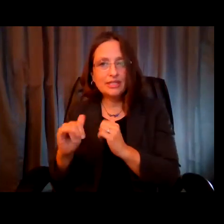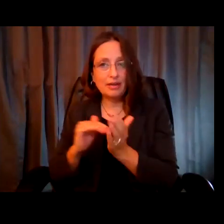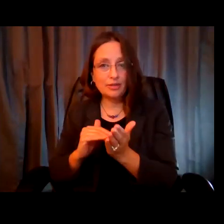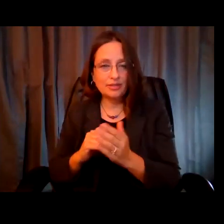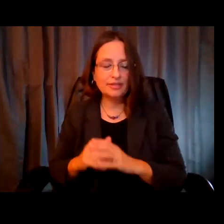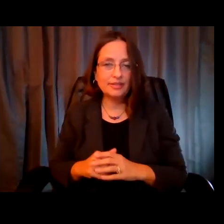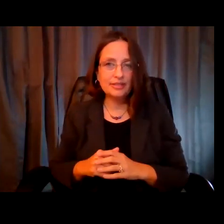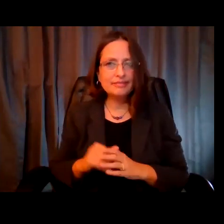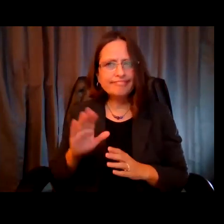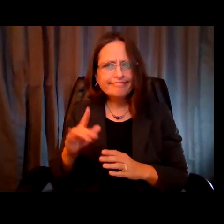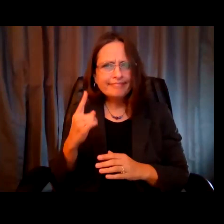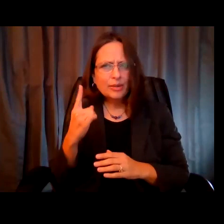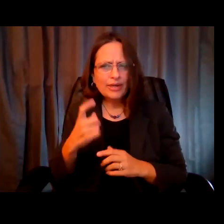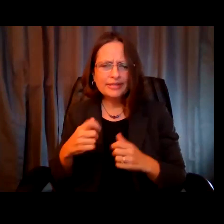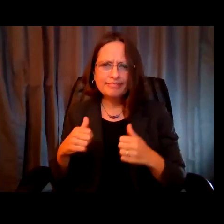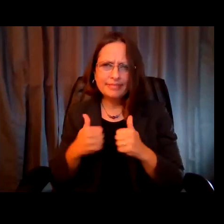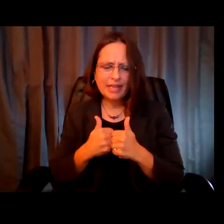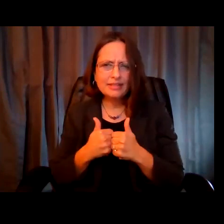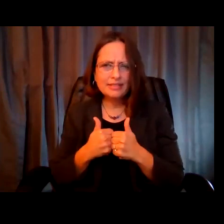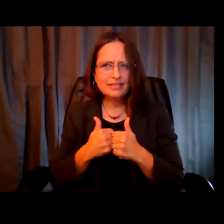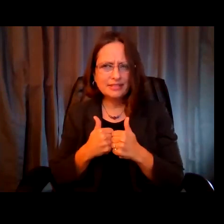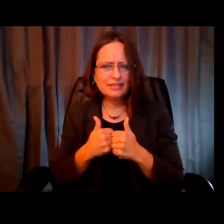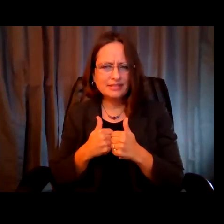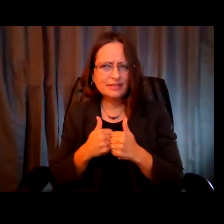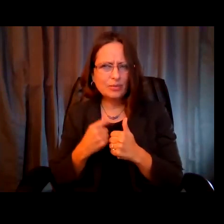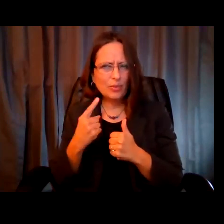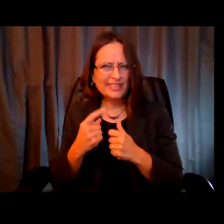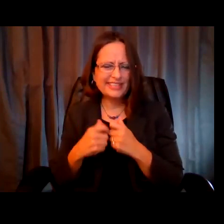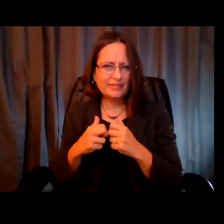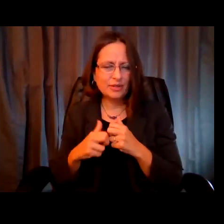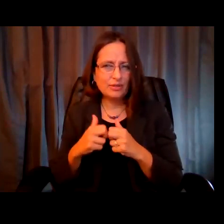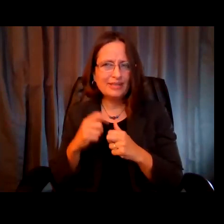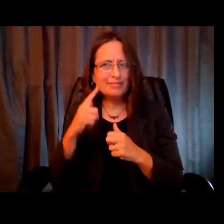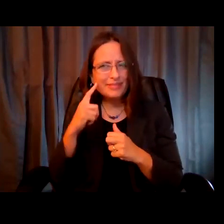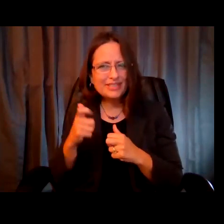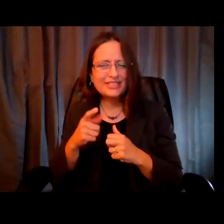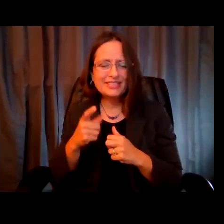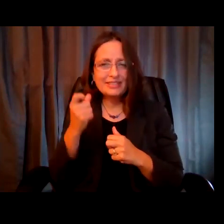references, in the follow up material so I want to talk about actual health care visits